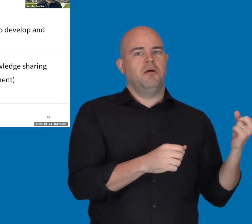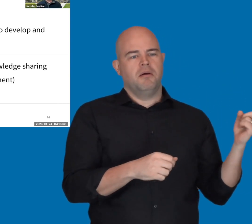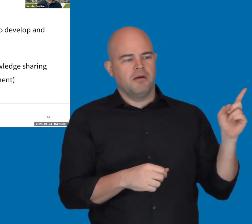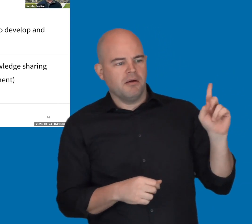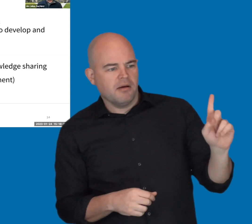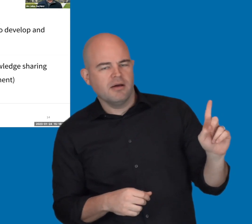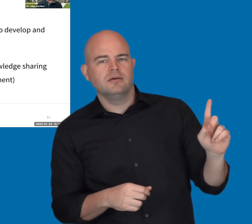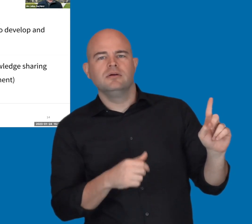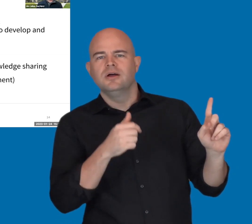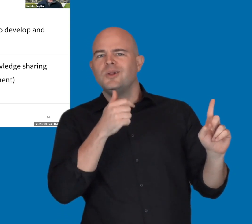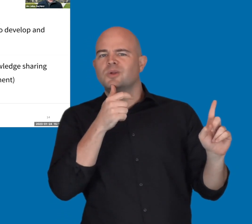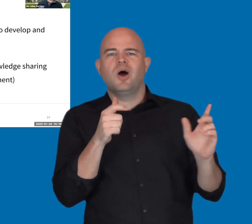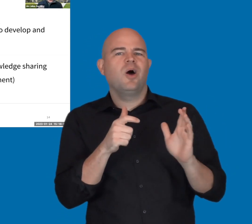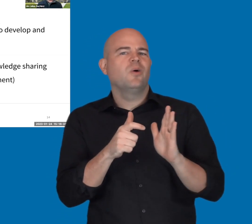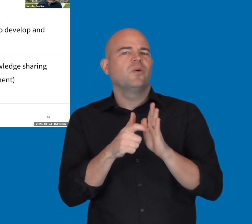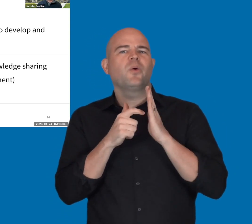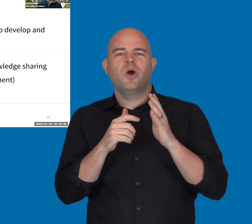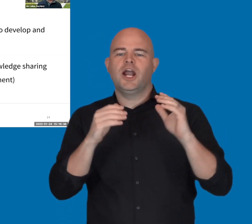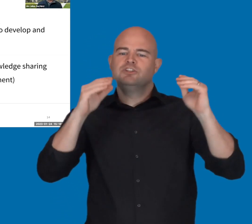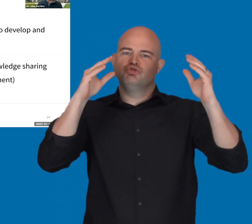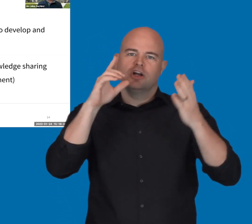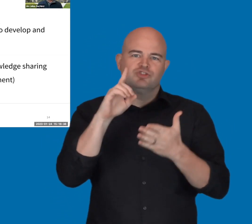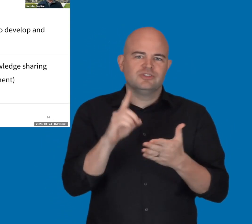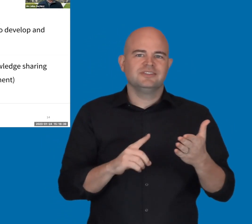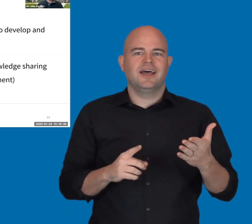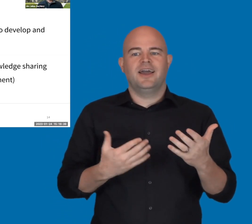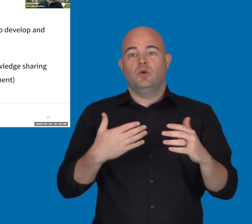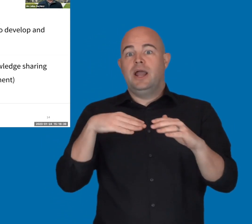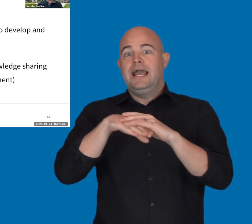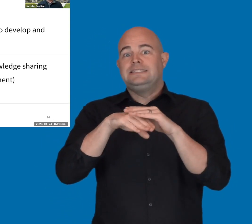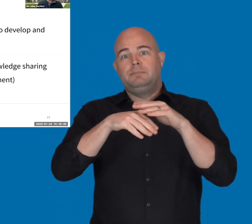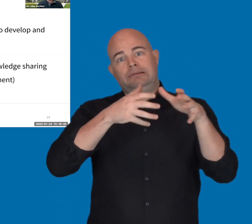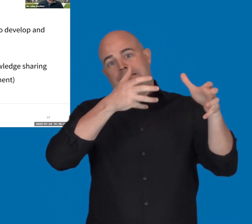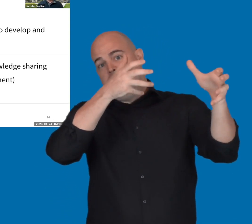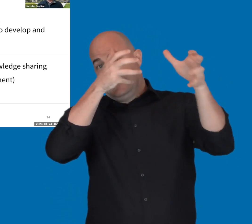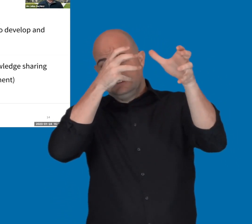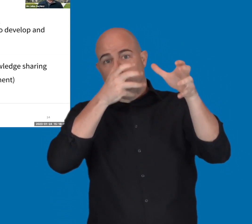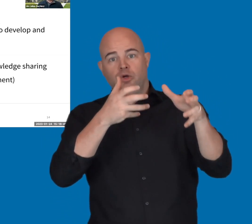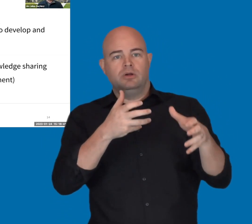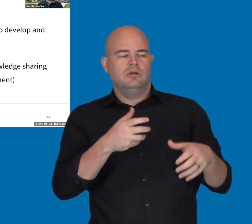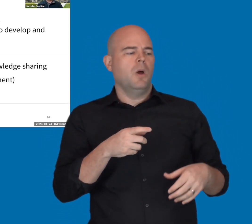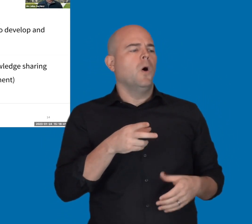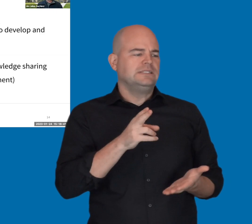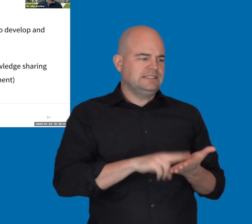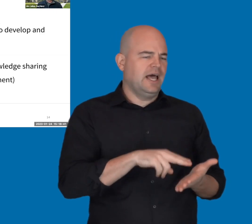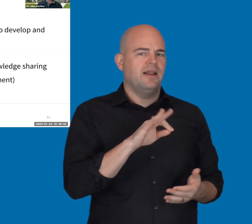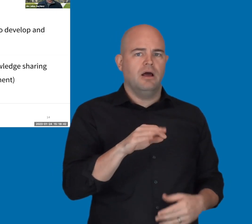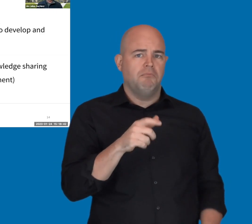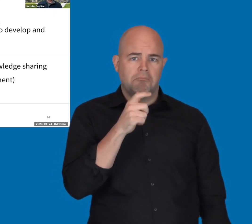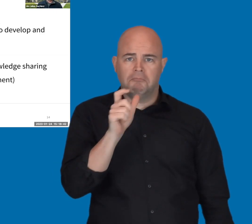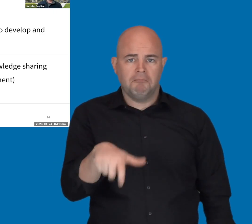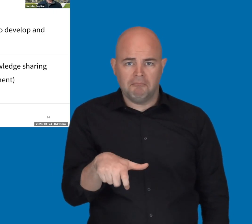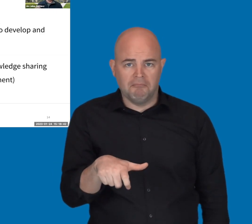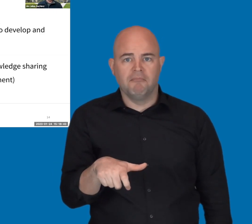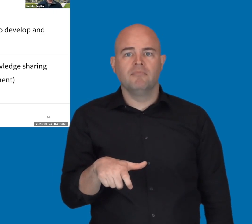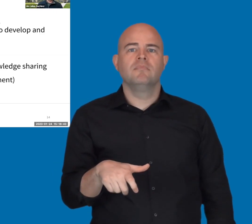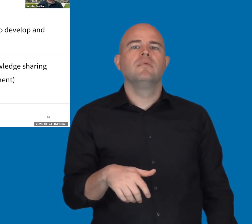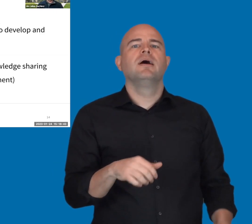they know that there are lot of challenges in offering math accessibly online . So, they're always asking for help, vetting tools,